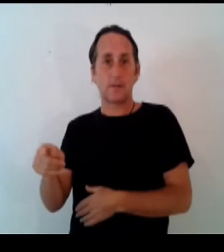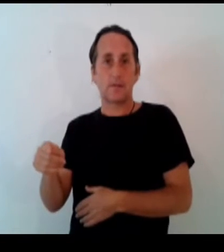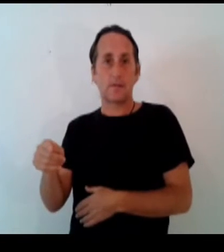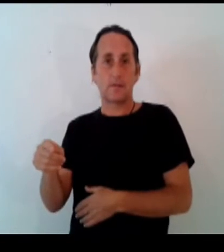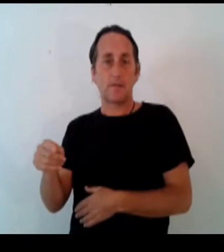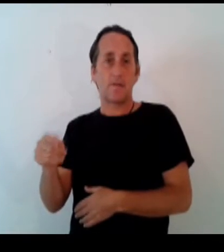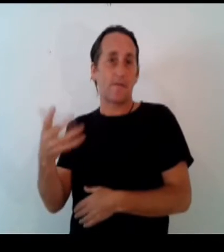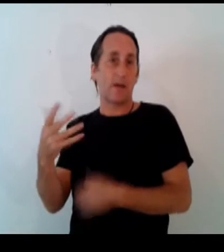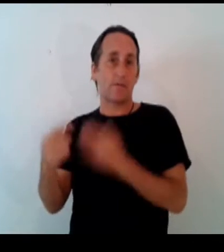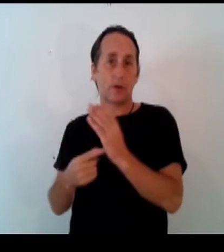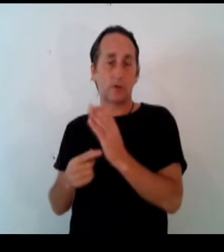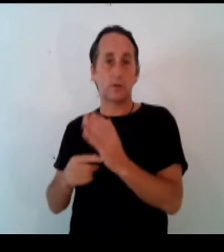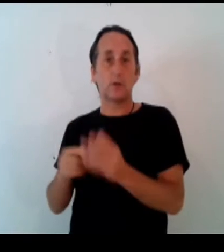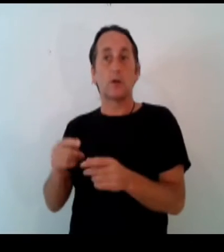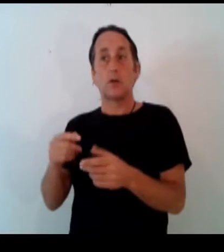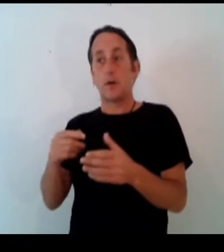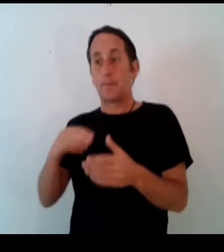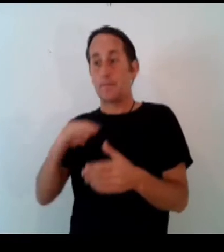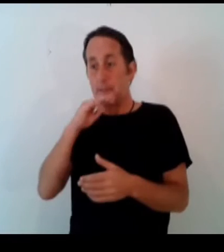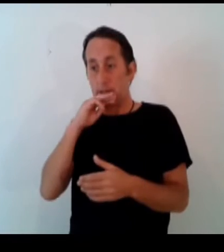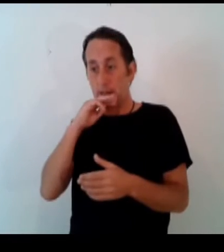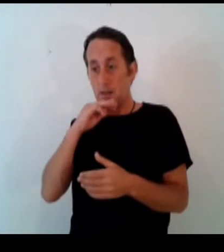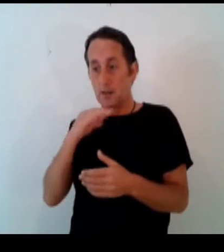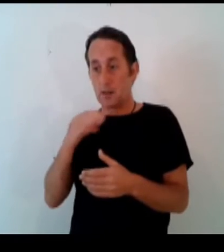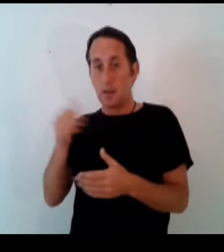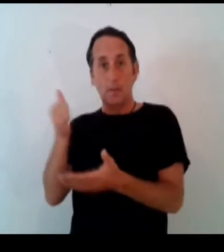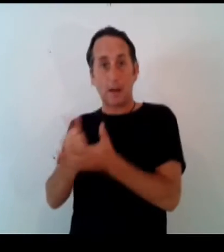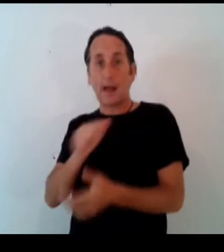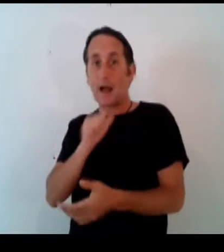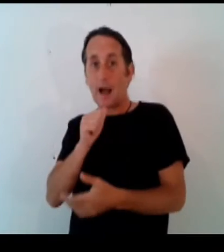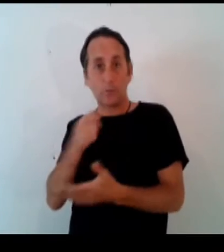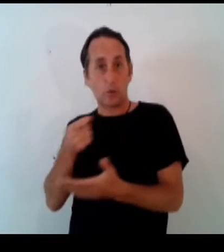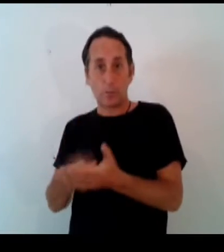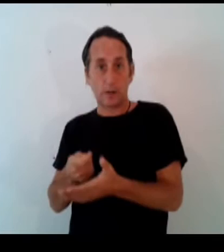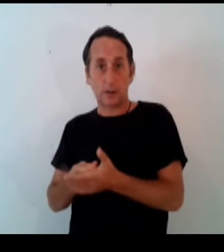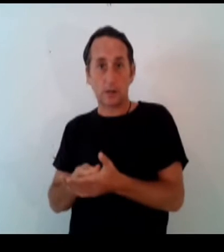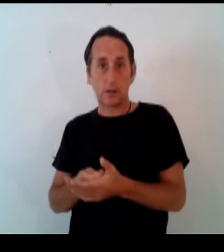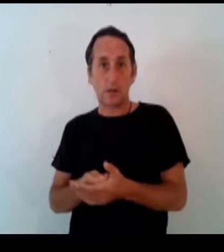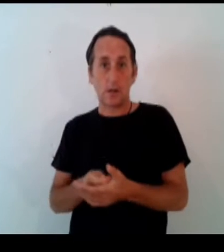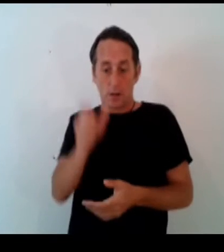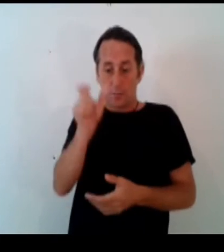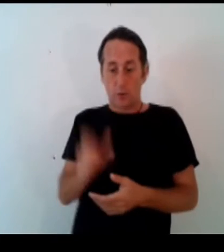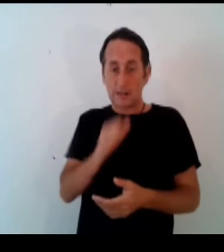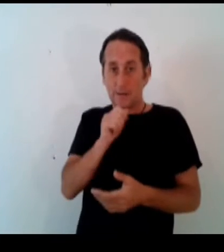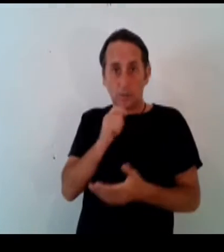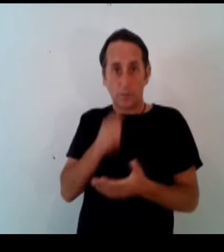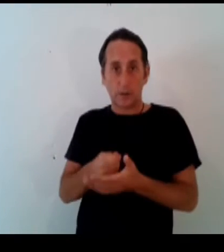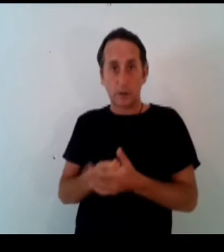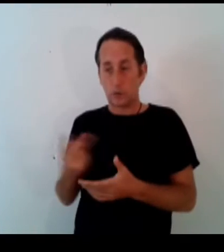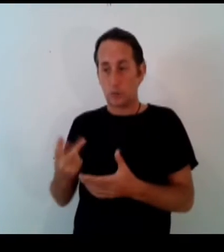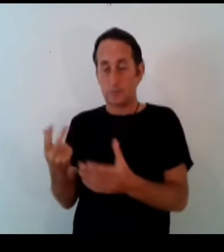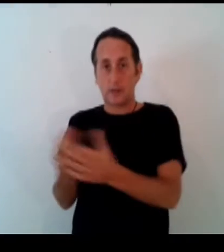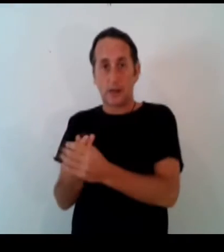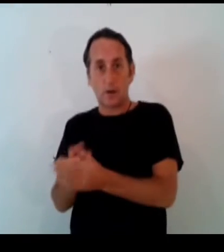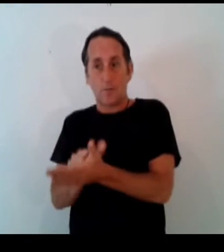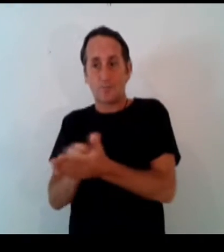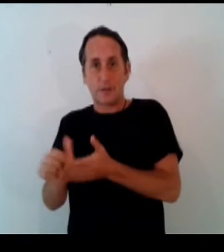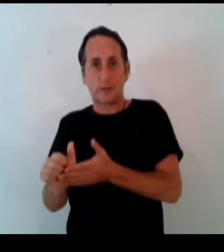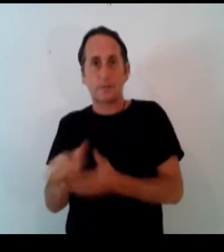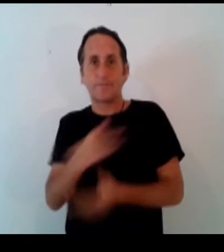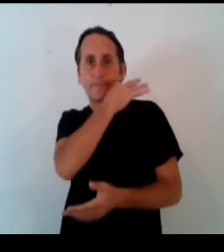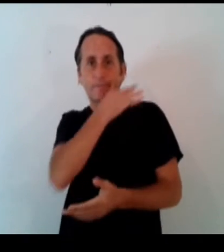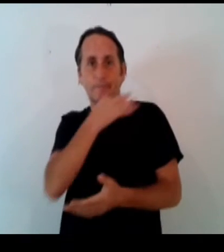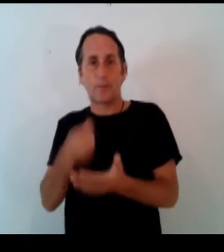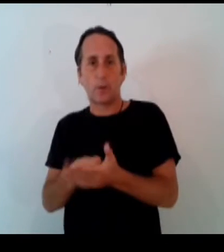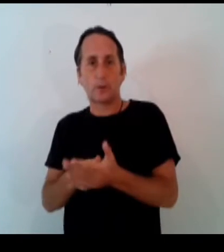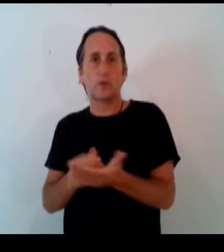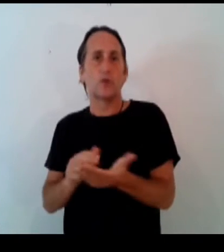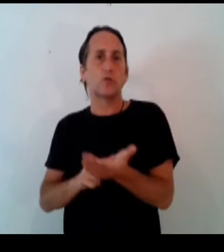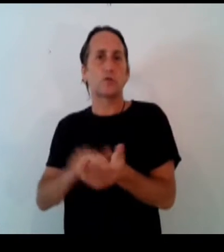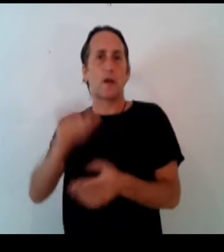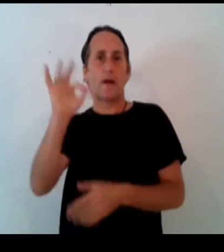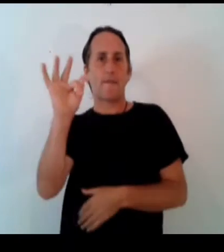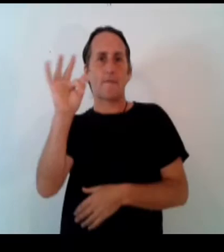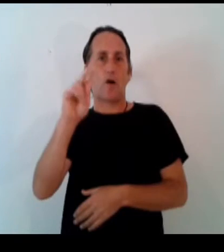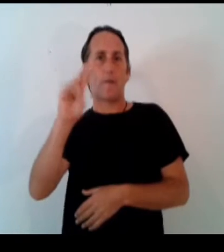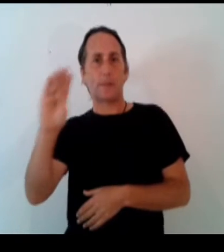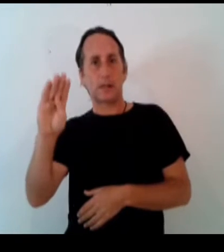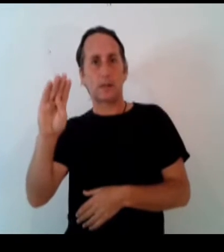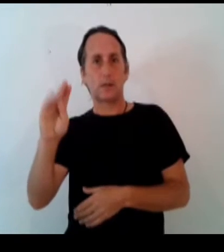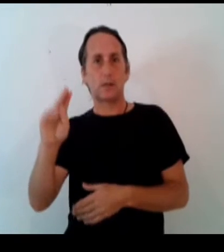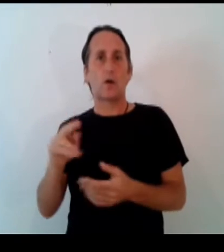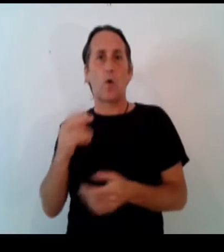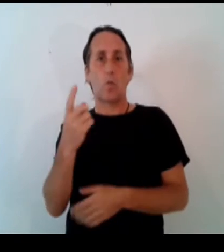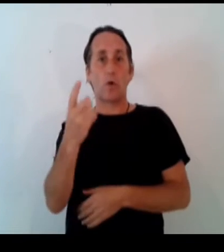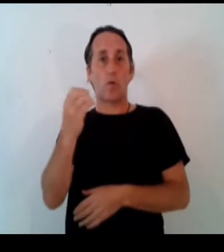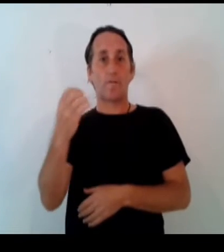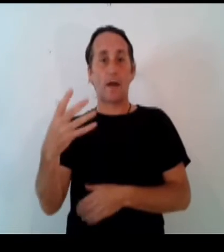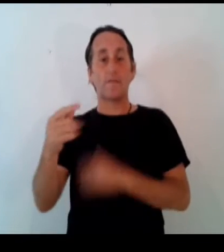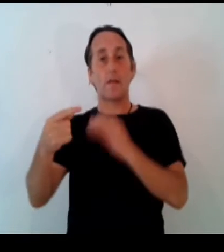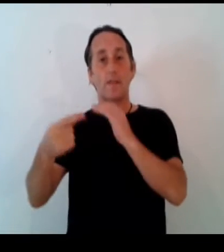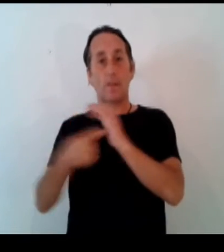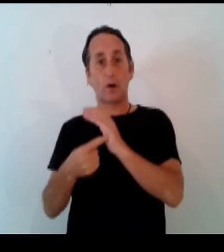So the bank which does not have the money and the buyer who does not have the money, they print counterfeit money under Fractional Reserve Banking of €105,000